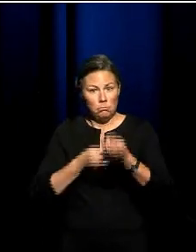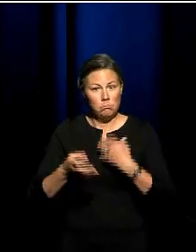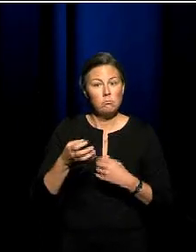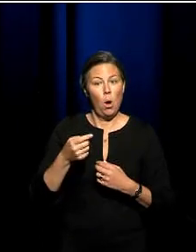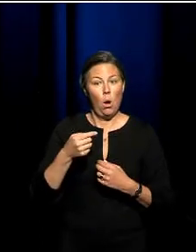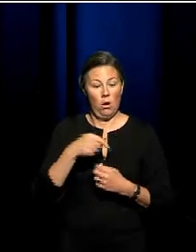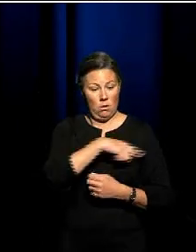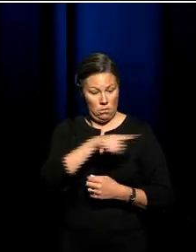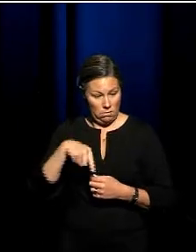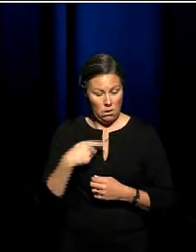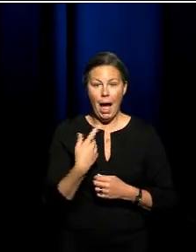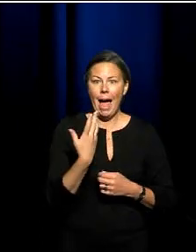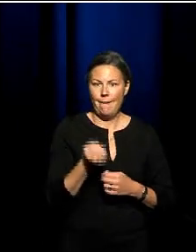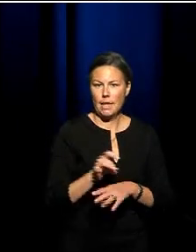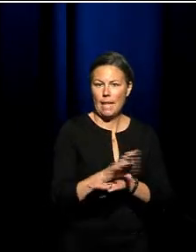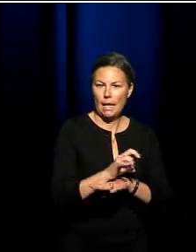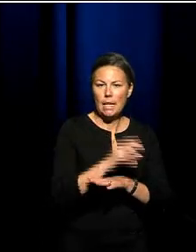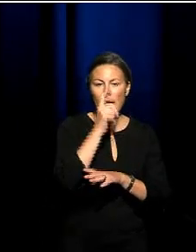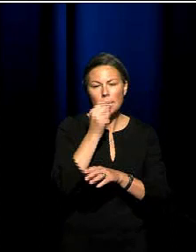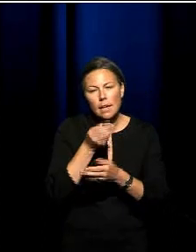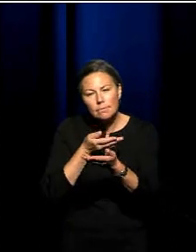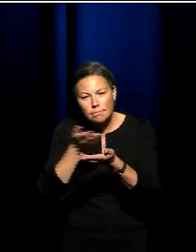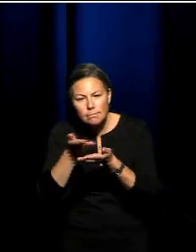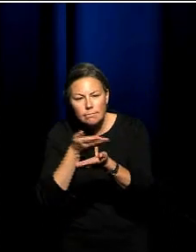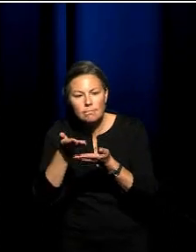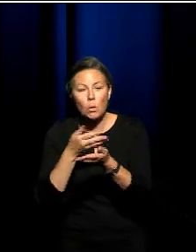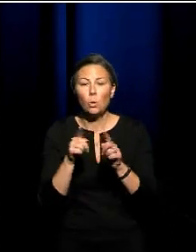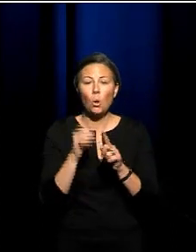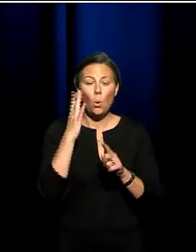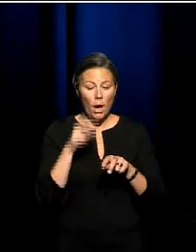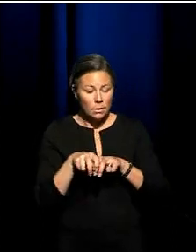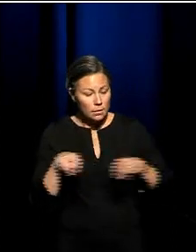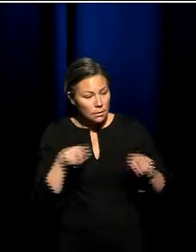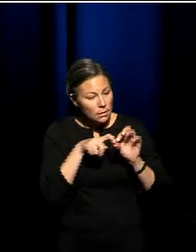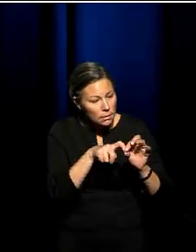witnesses at hearings and to support people at private sessions. Importantly